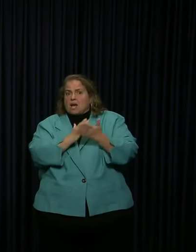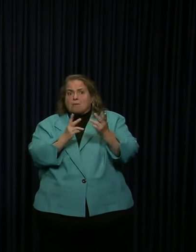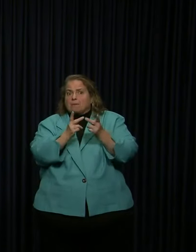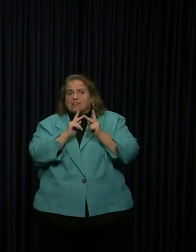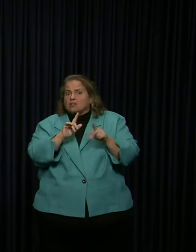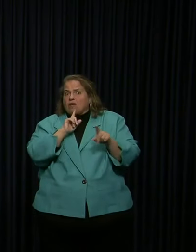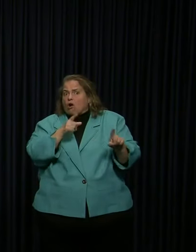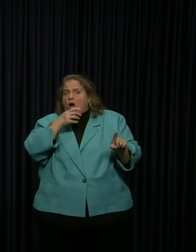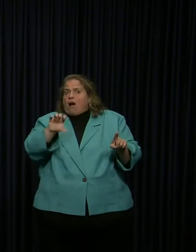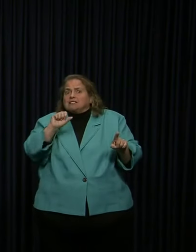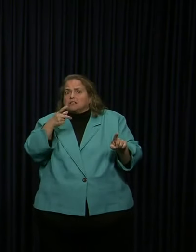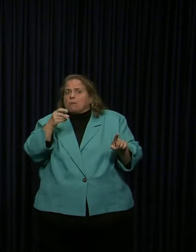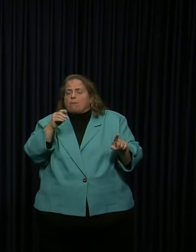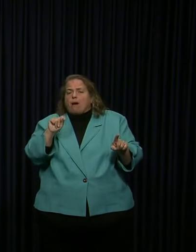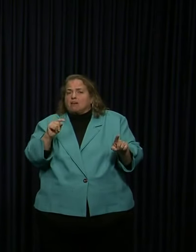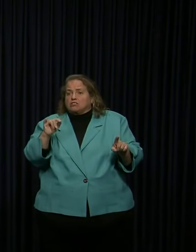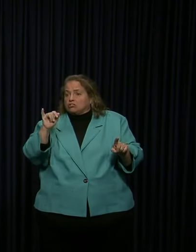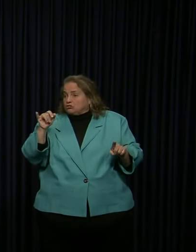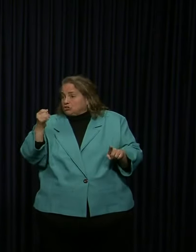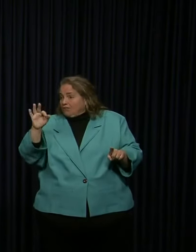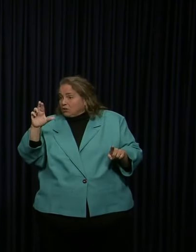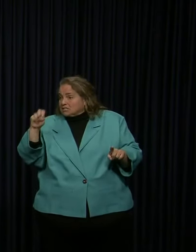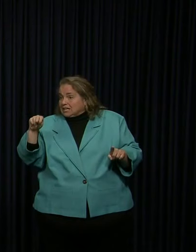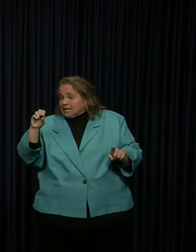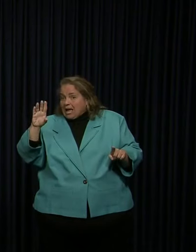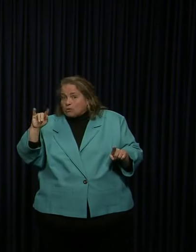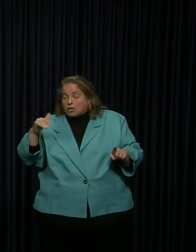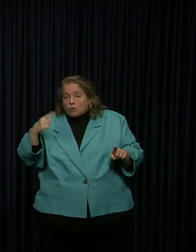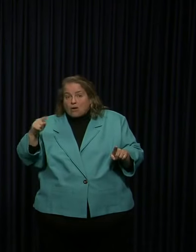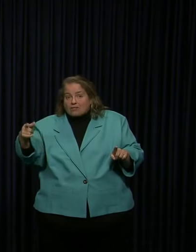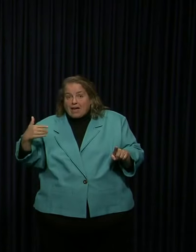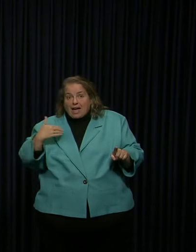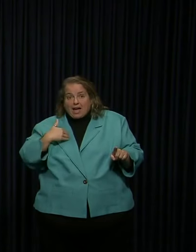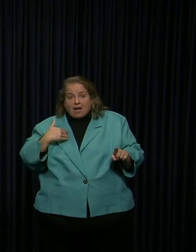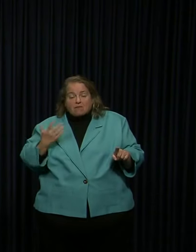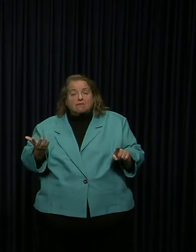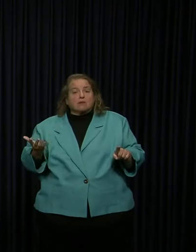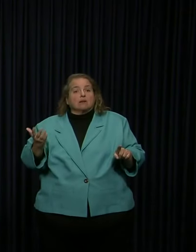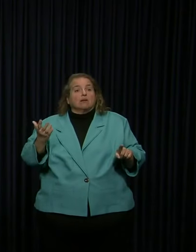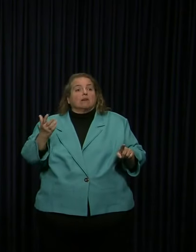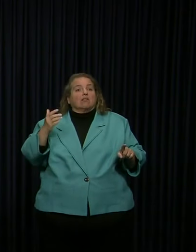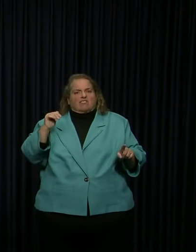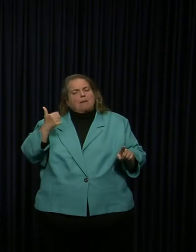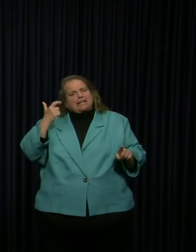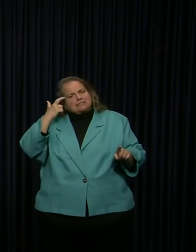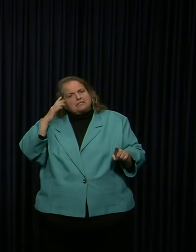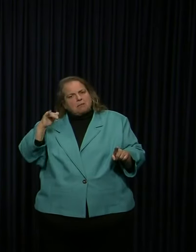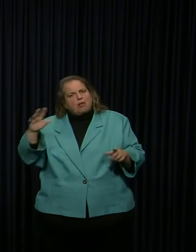THE SEPARATION OF POWERS, THERE WAS AN ALL NEW LIMITATION THAT WAS THROWN IN SOMEWHERE.